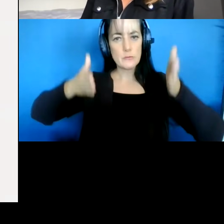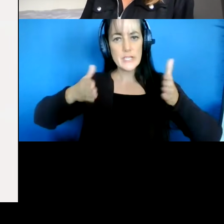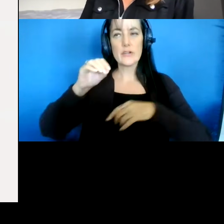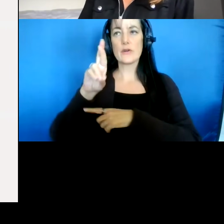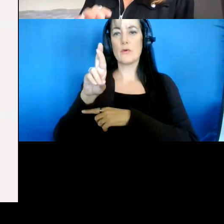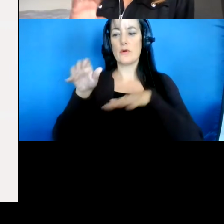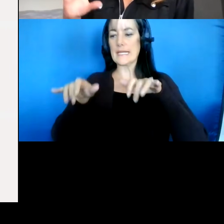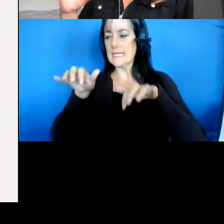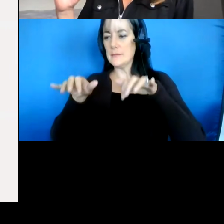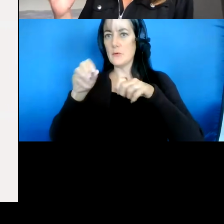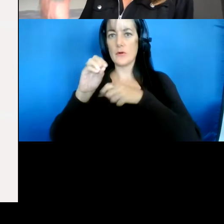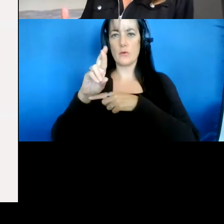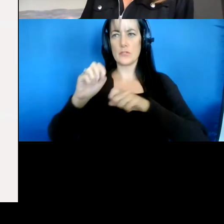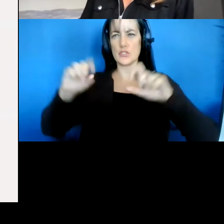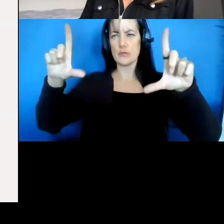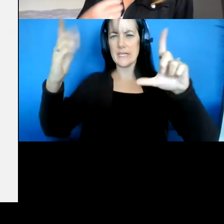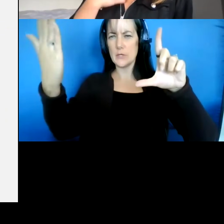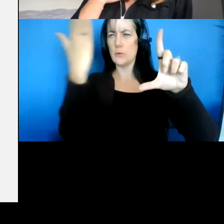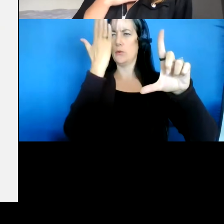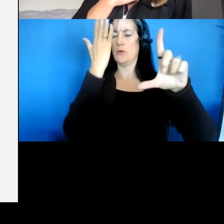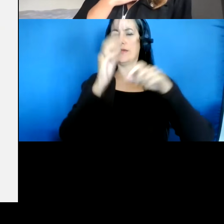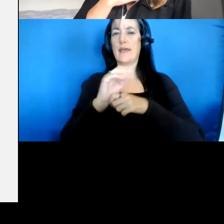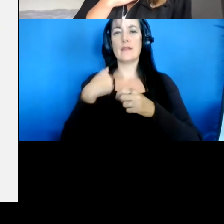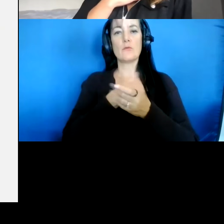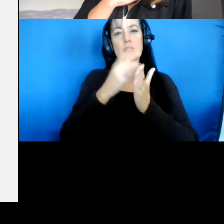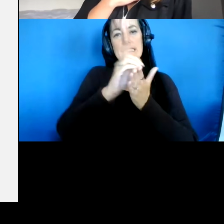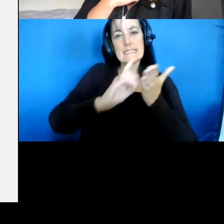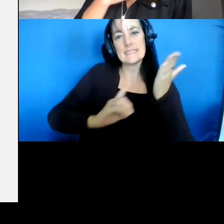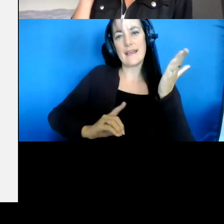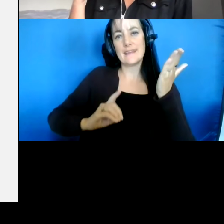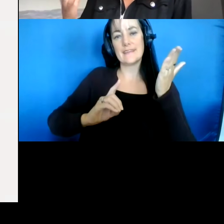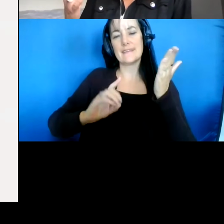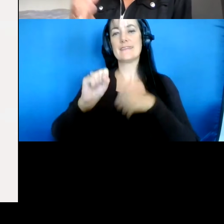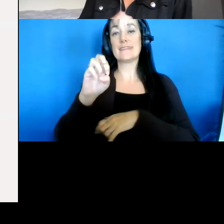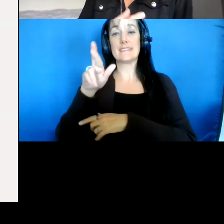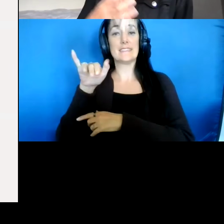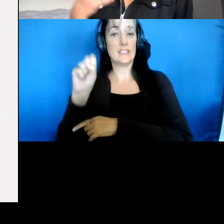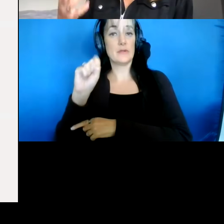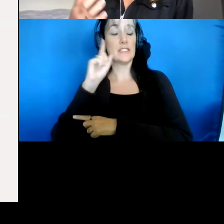We are doing the Designing For series, targeted at designers, so they can consider different